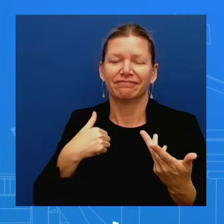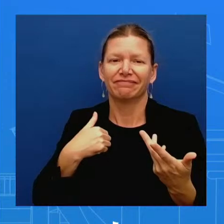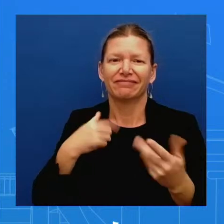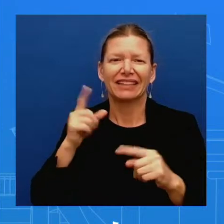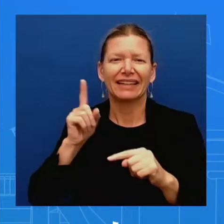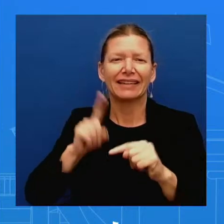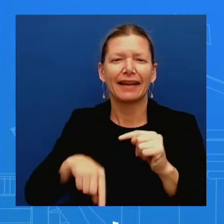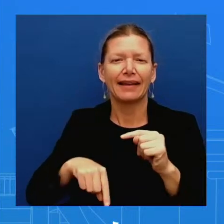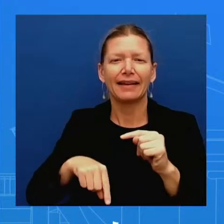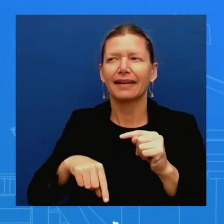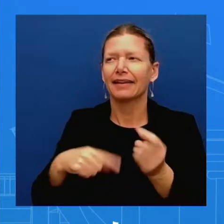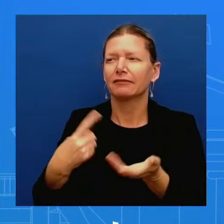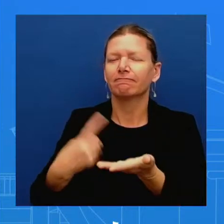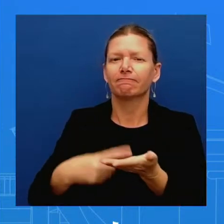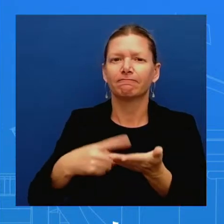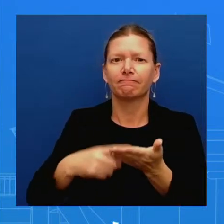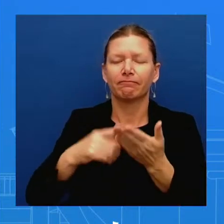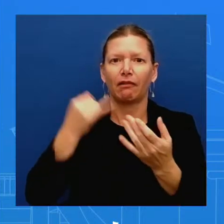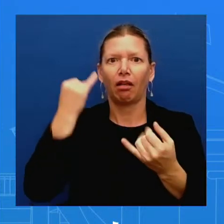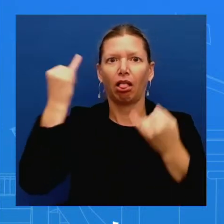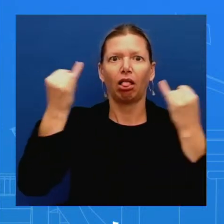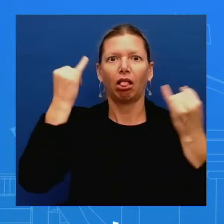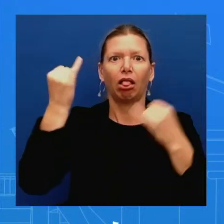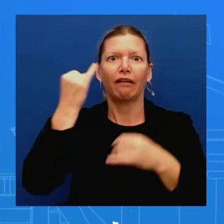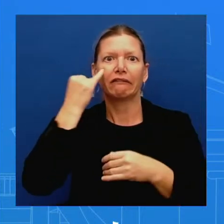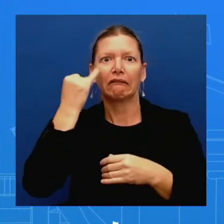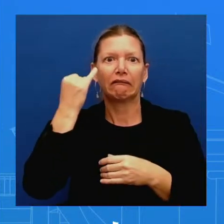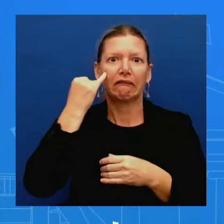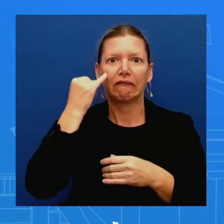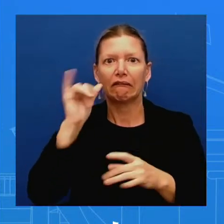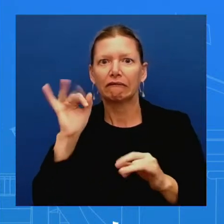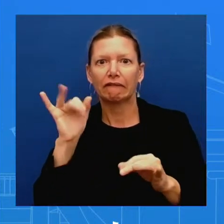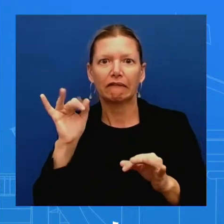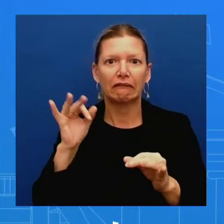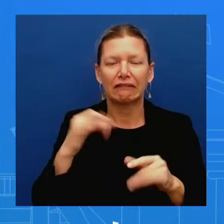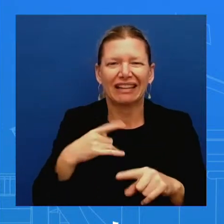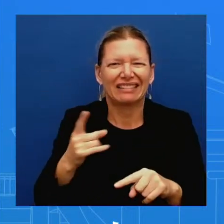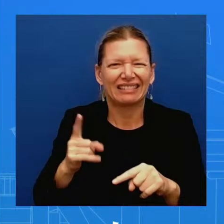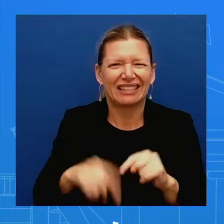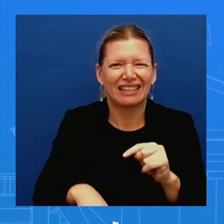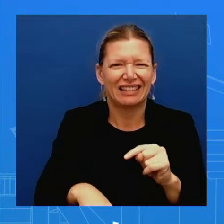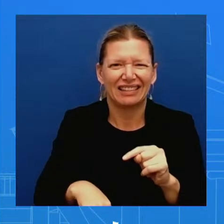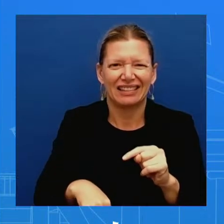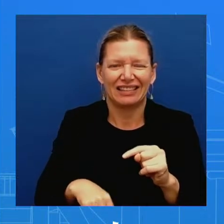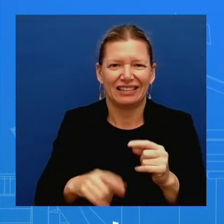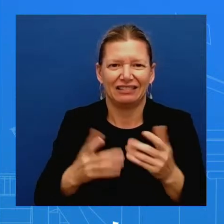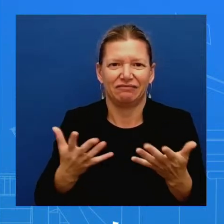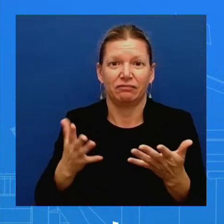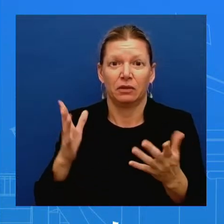five Russia-based individuals and entities connected to the transfer of military equipment and components from the Dom- --